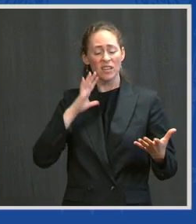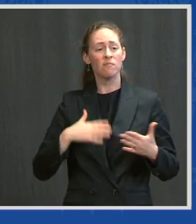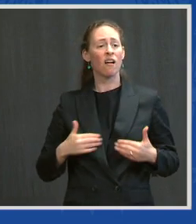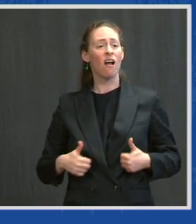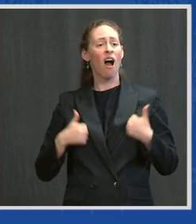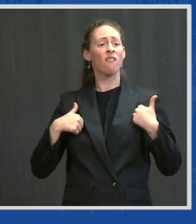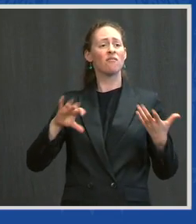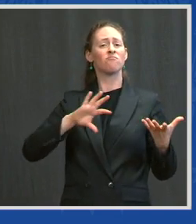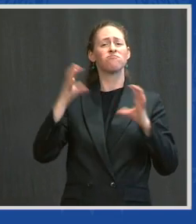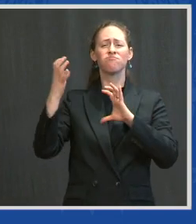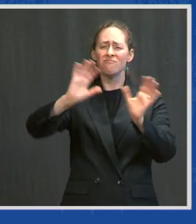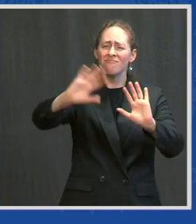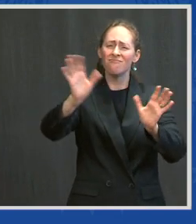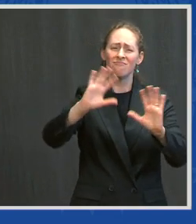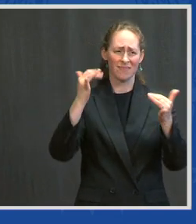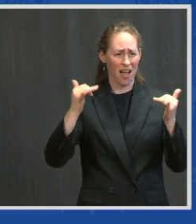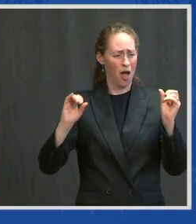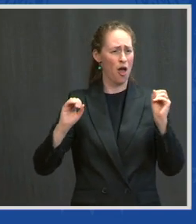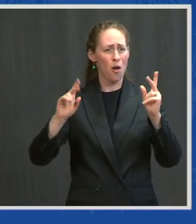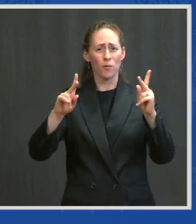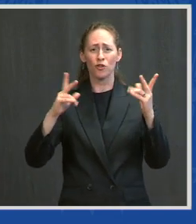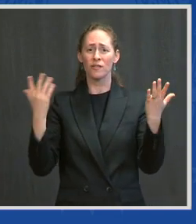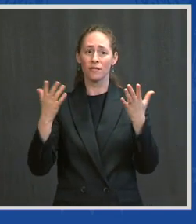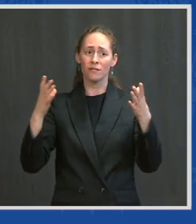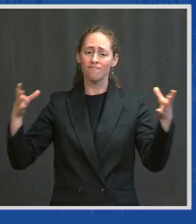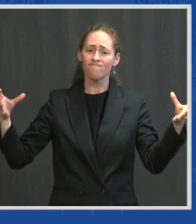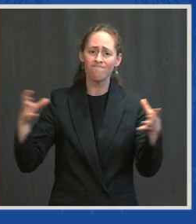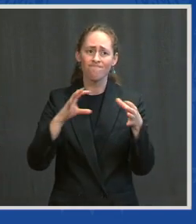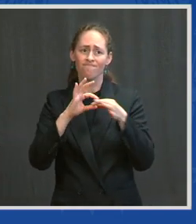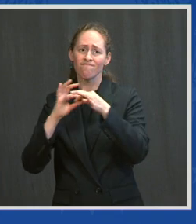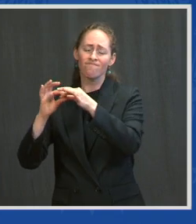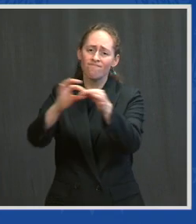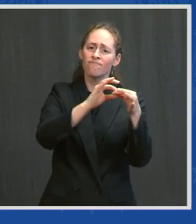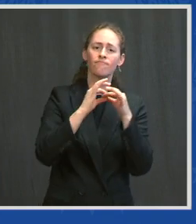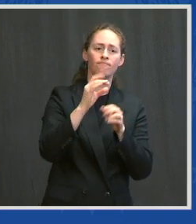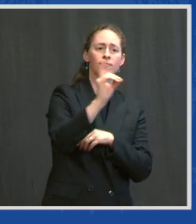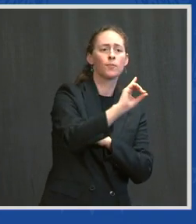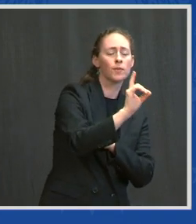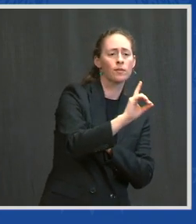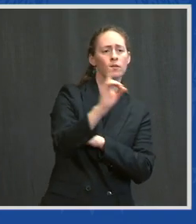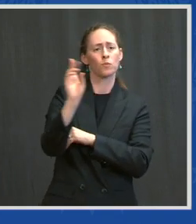as Democrats and Republicans, as fellow Americans -- to fulfill the first responsibility of government